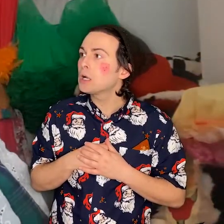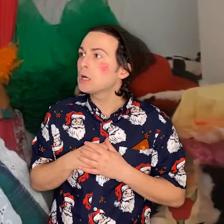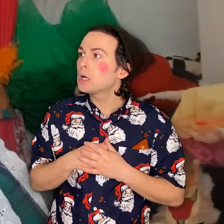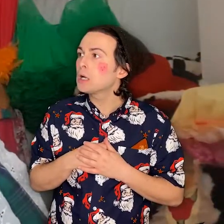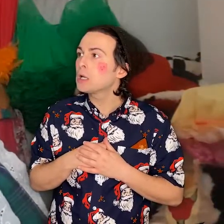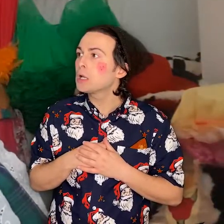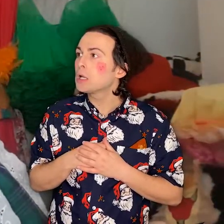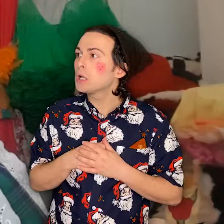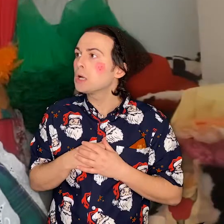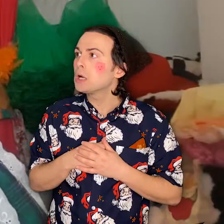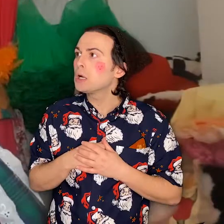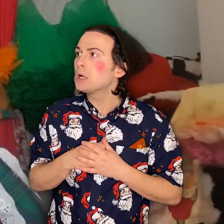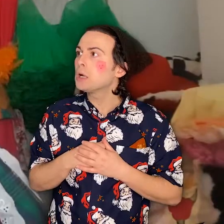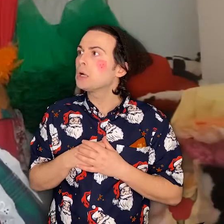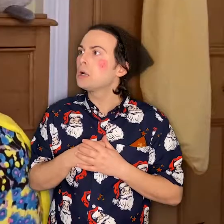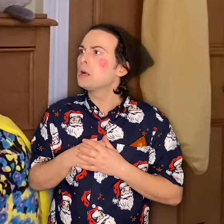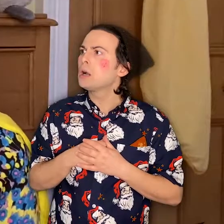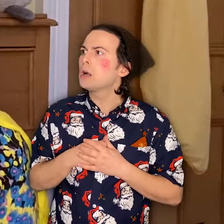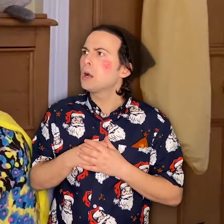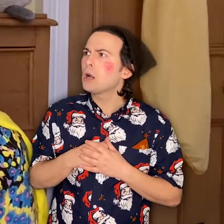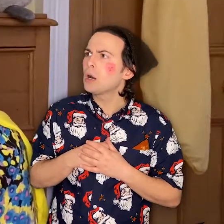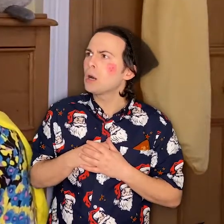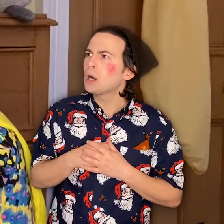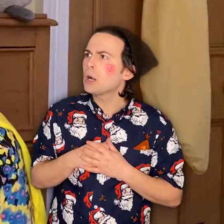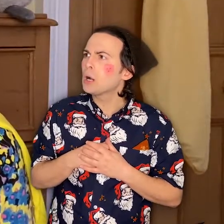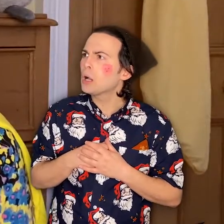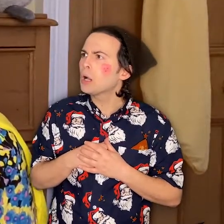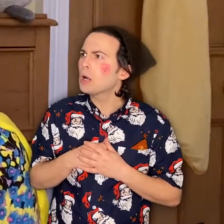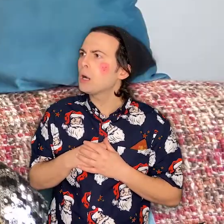voting booth next year Wind – Voting Tory?